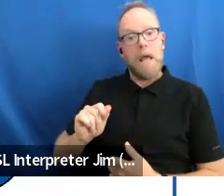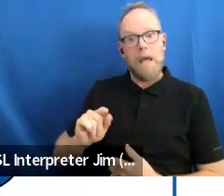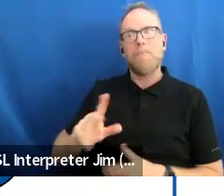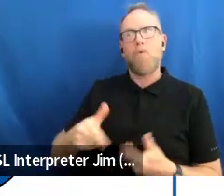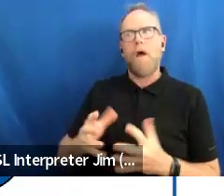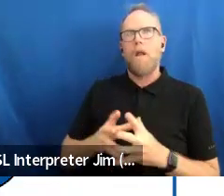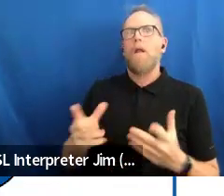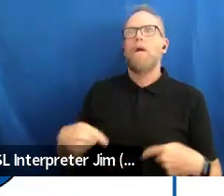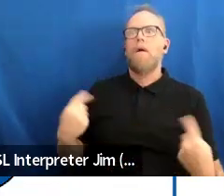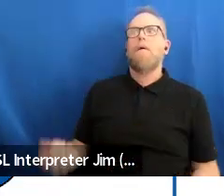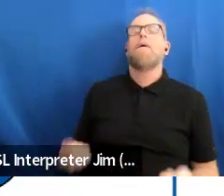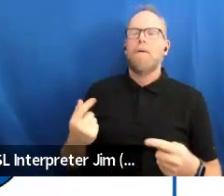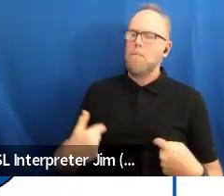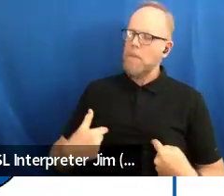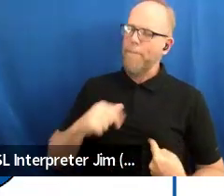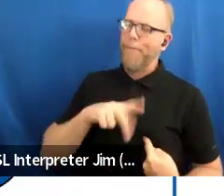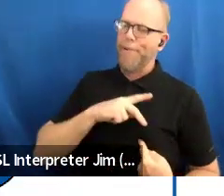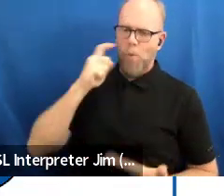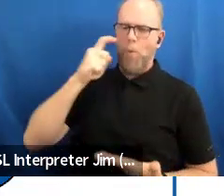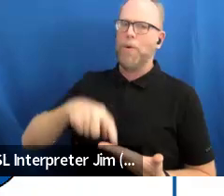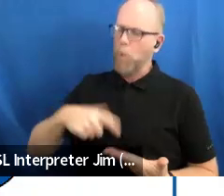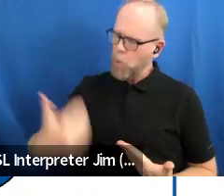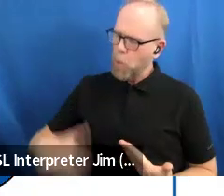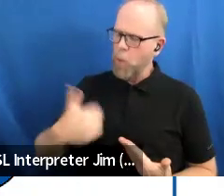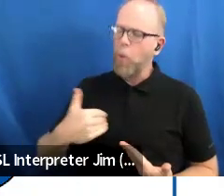And I personally can tell a difference between where things